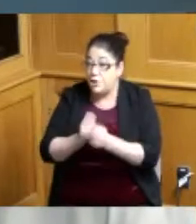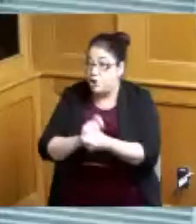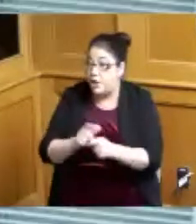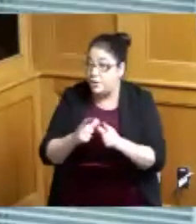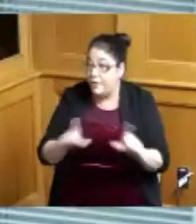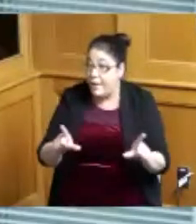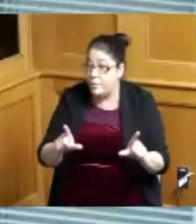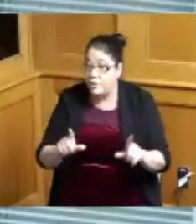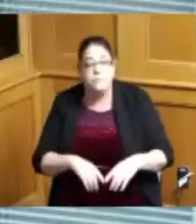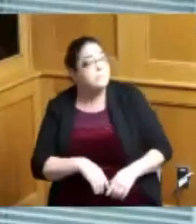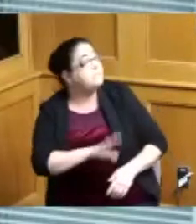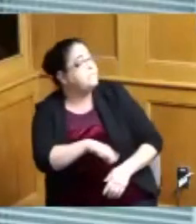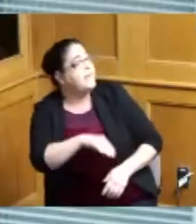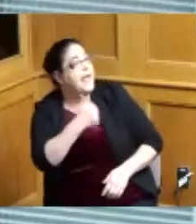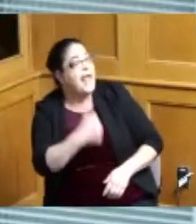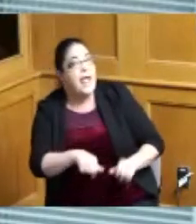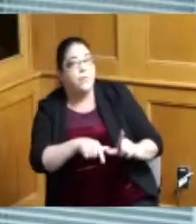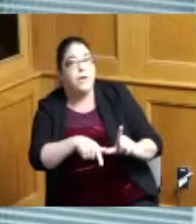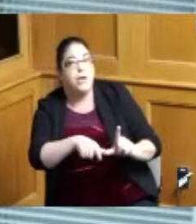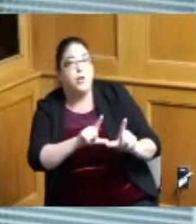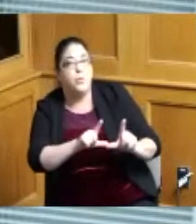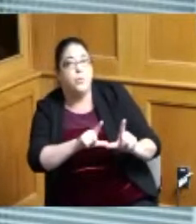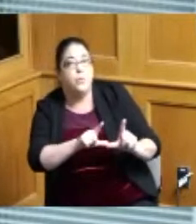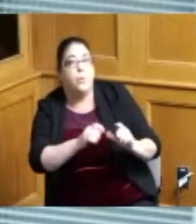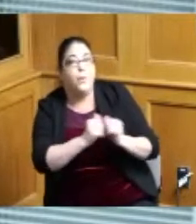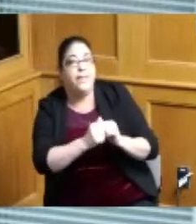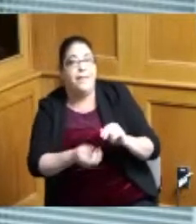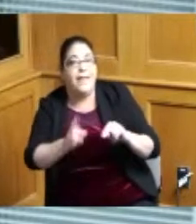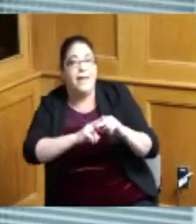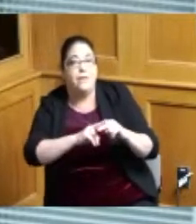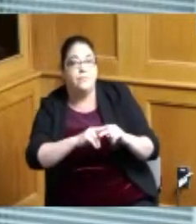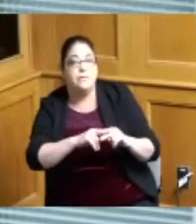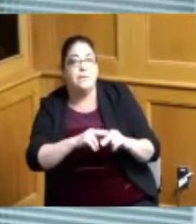anything that is a renewal even if it's a renewal with an increase or renewal with a decrease or a